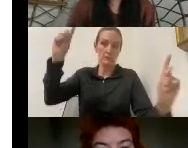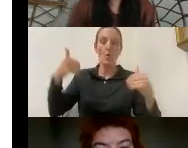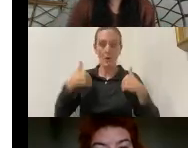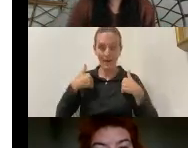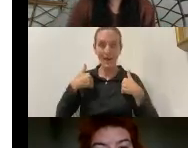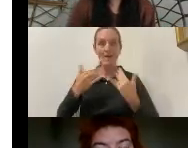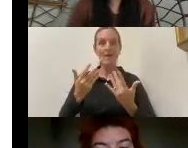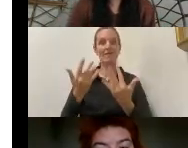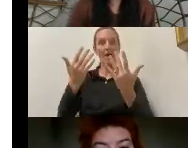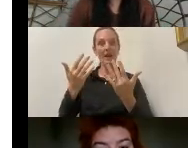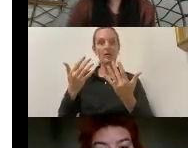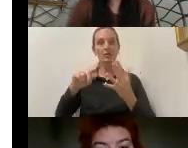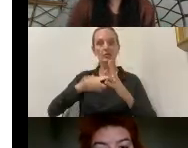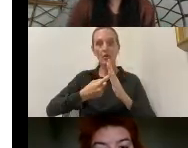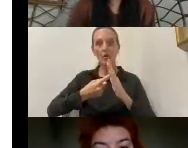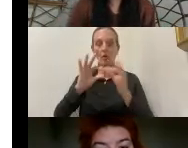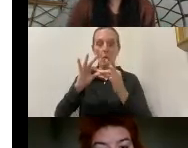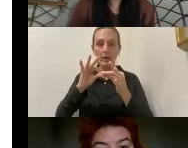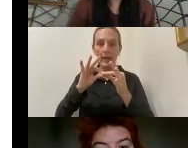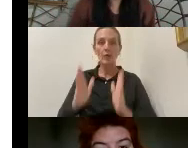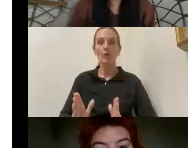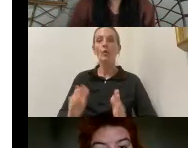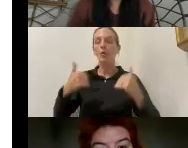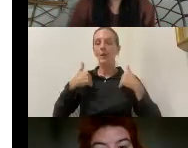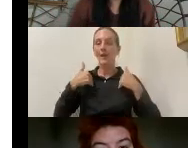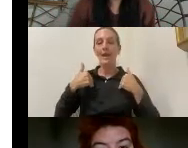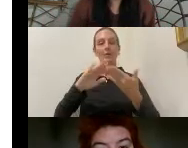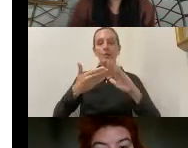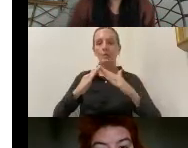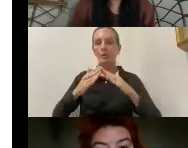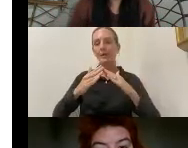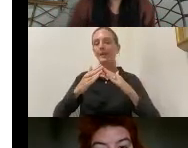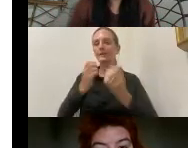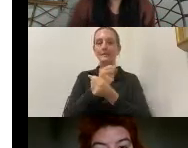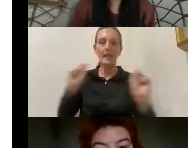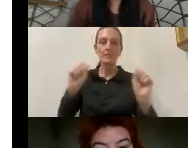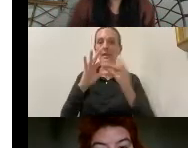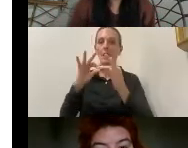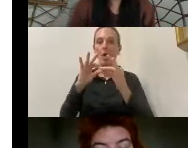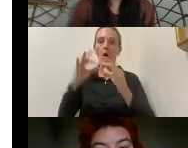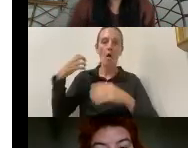for the community and a Community Safety Officer, we have our own fire department and a volunteer